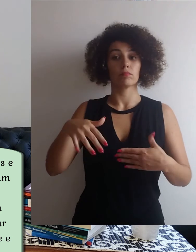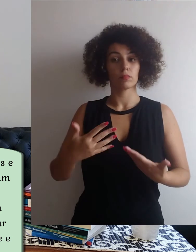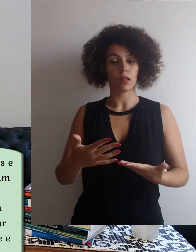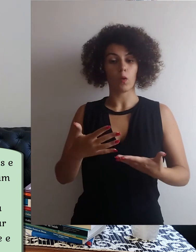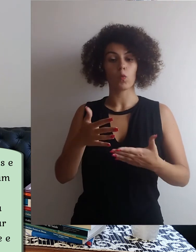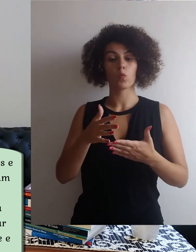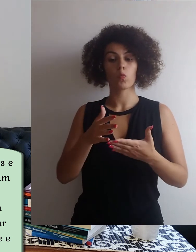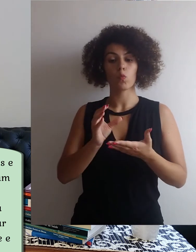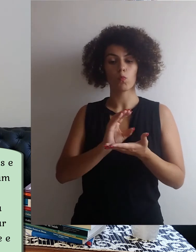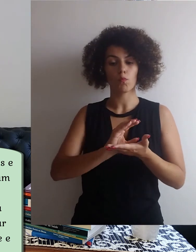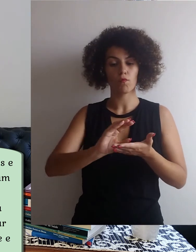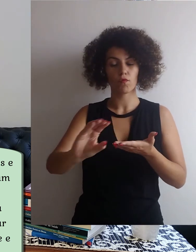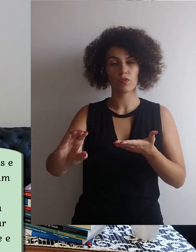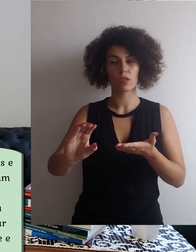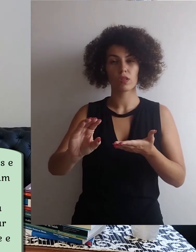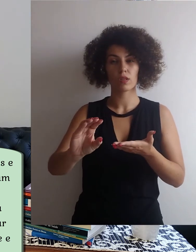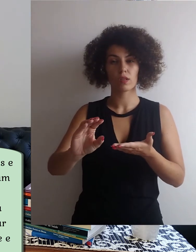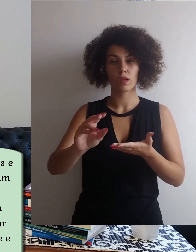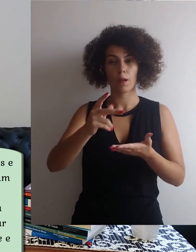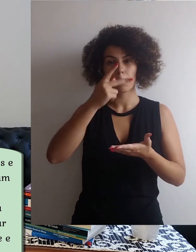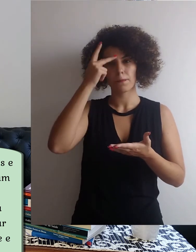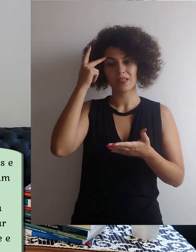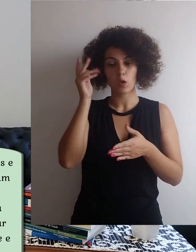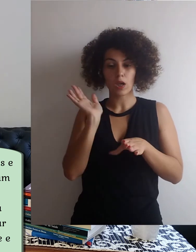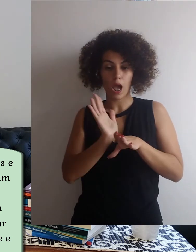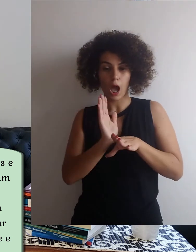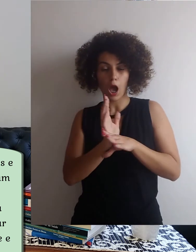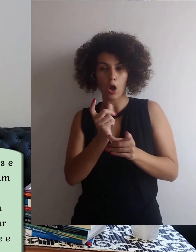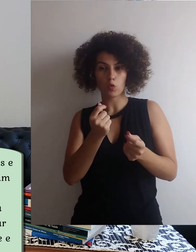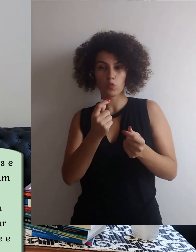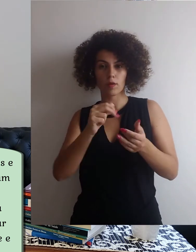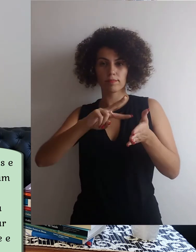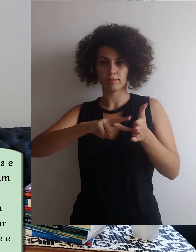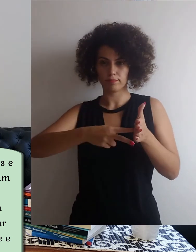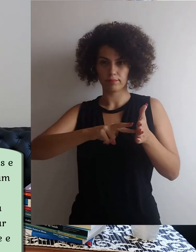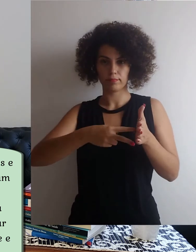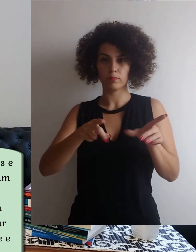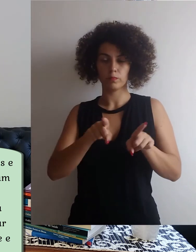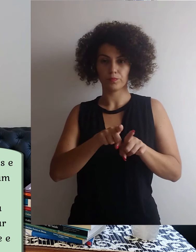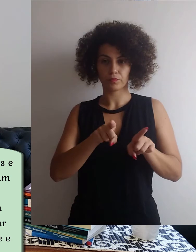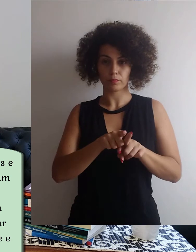control passed to union entities and was financed by the institutes' taxpayers.